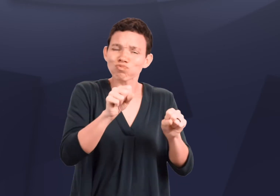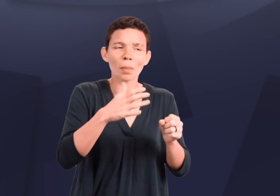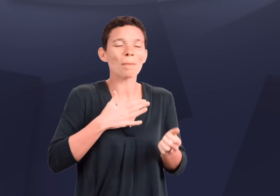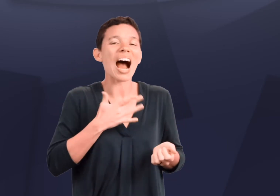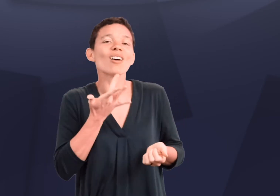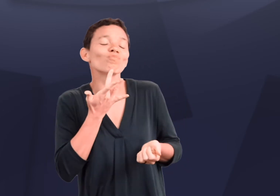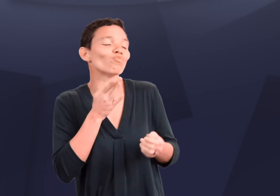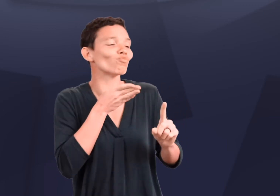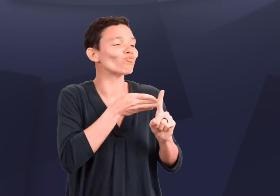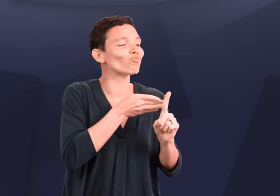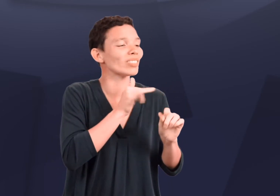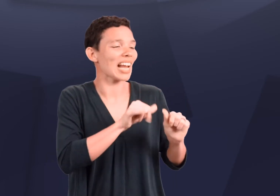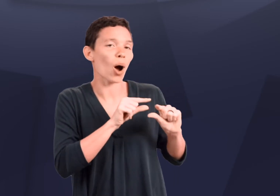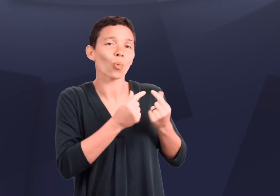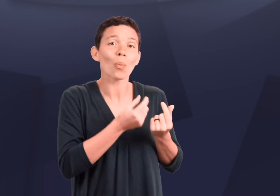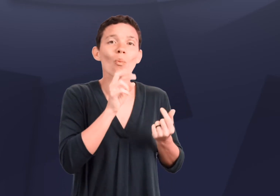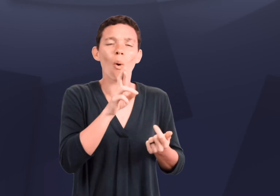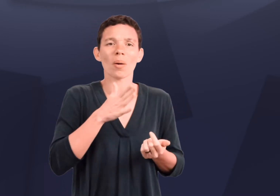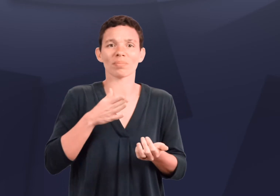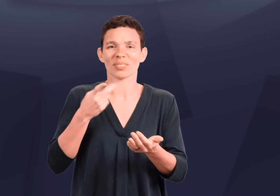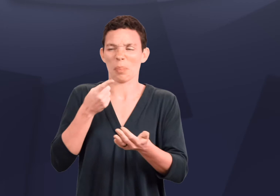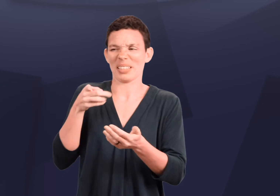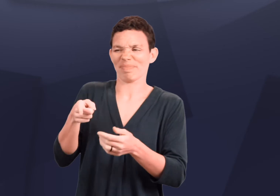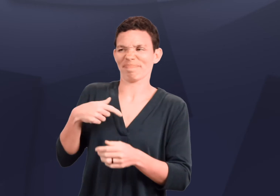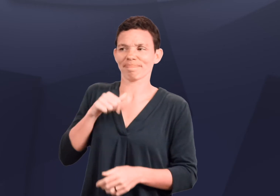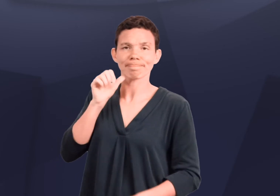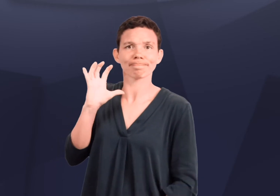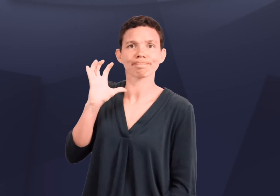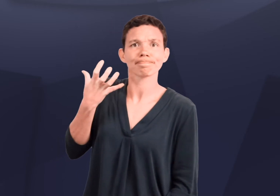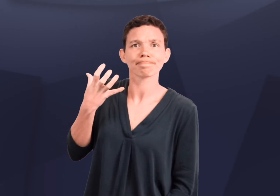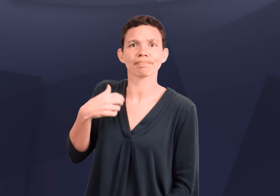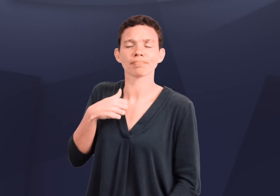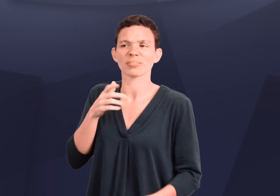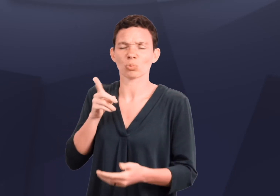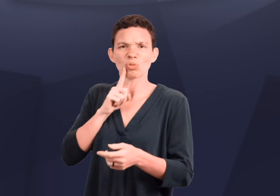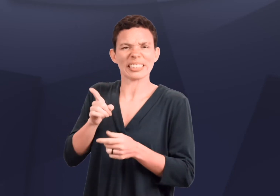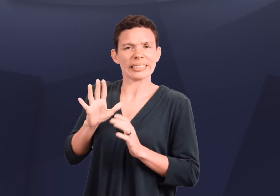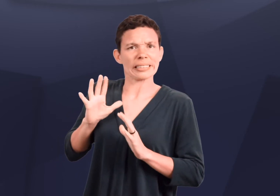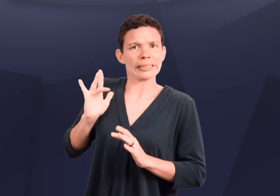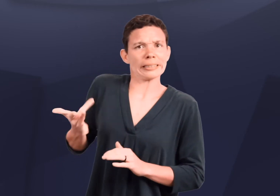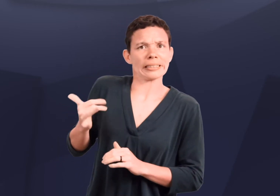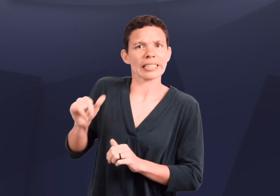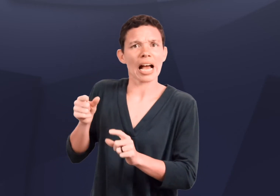It can be favorable or unfavorable about a certain group of people.